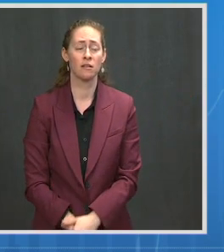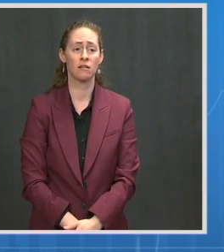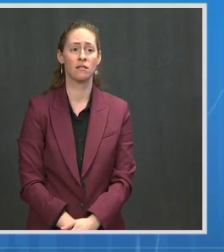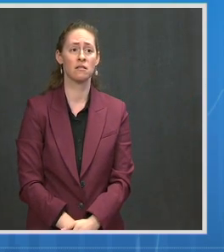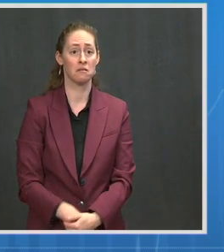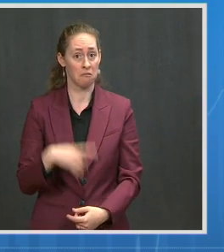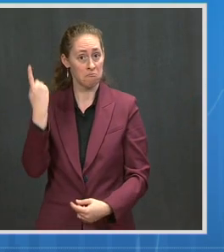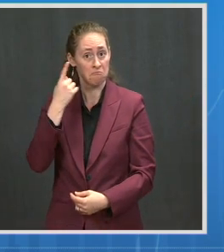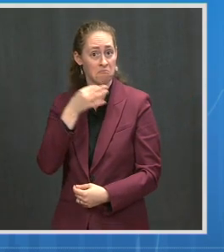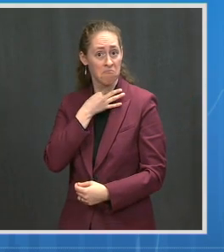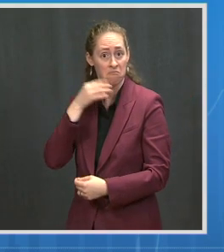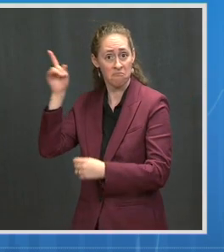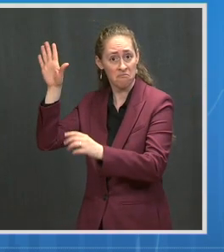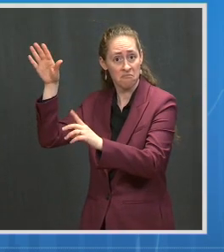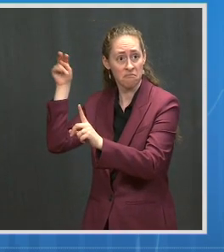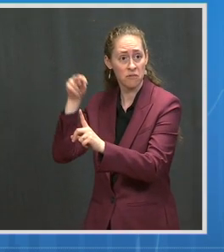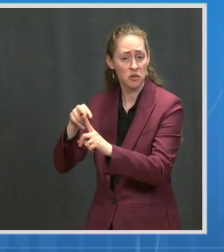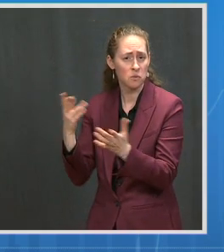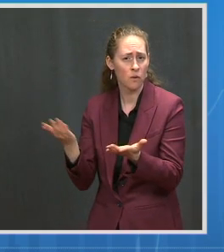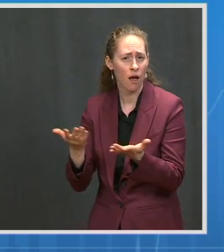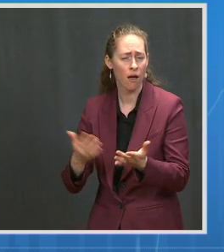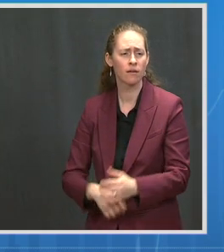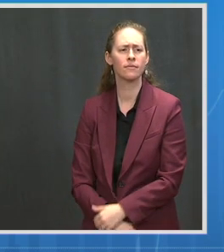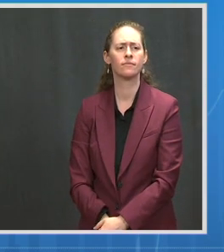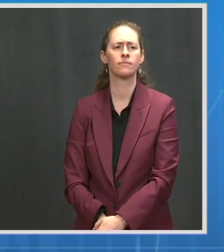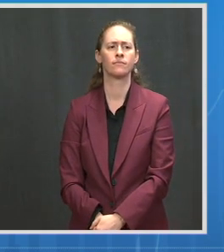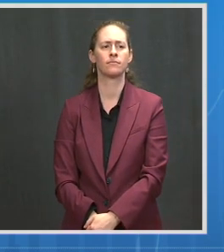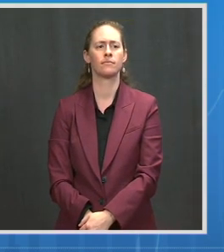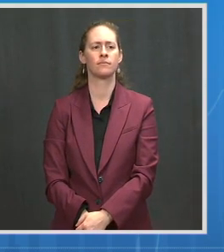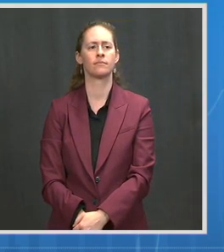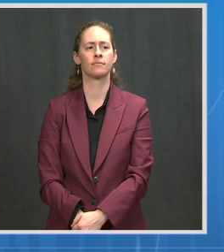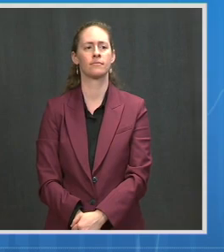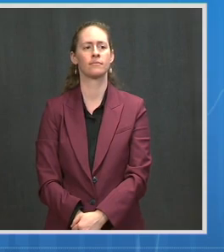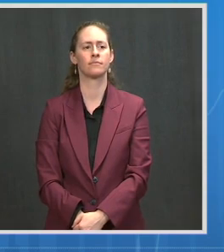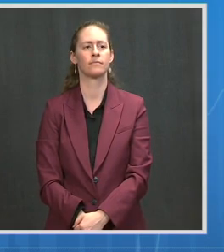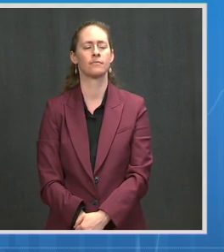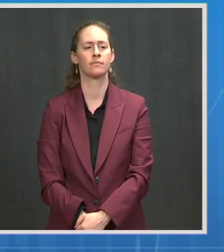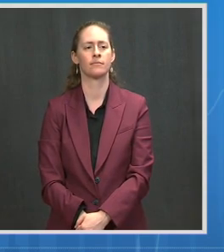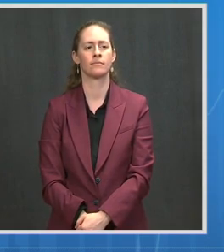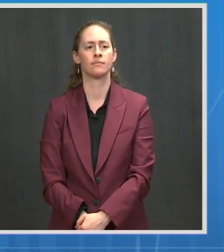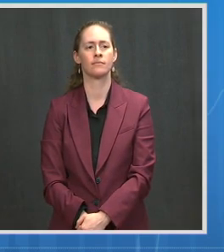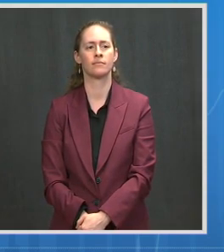And separately, what is your understanding of when the 60 million doses will be released -- the AZ doses?